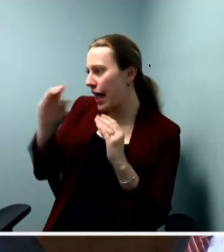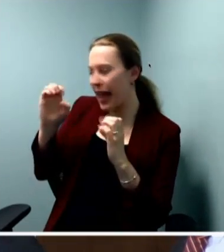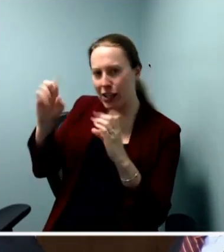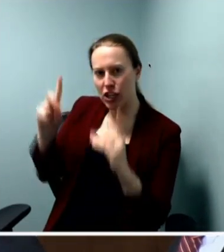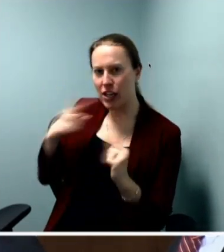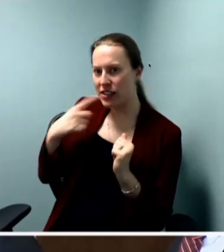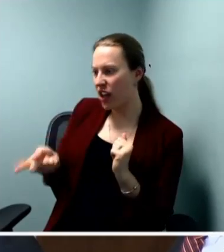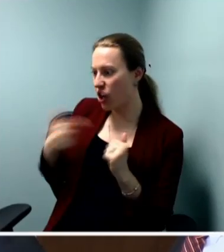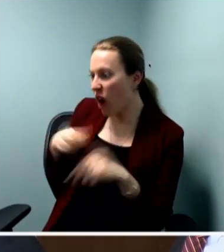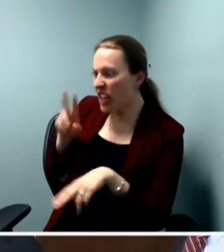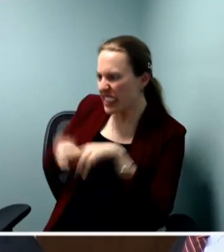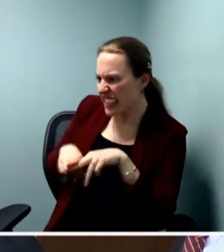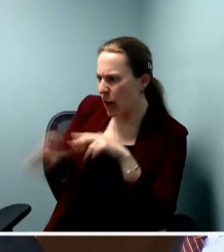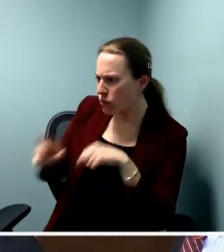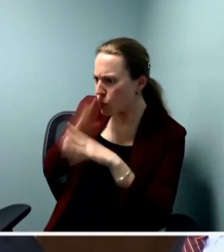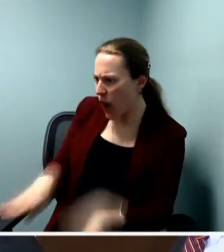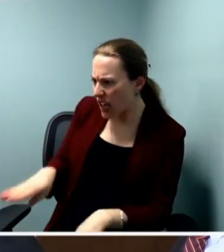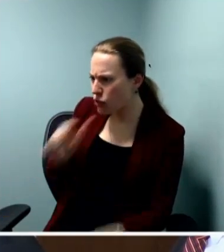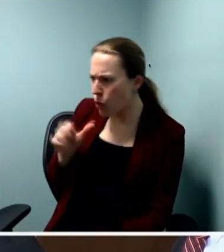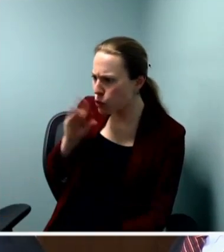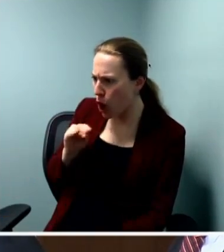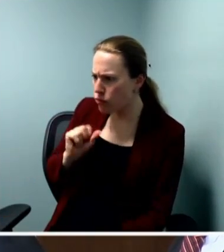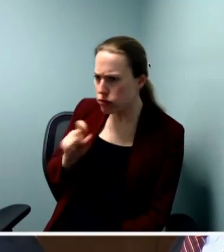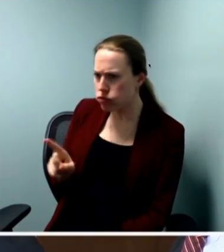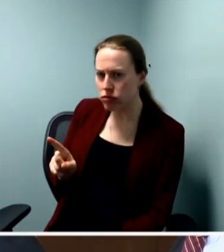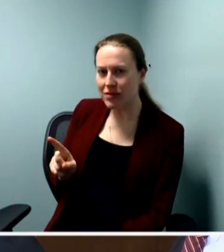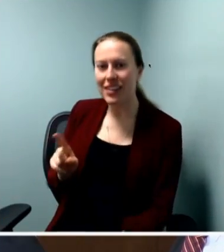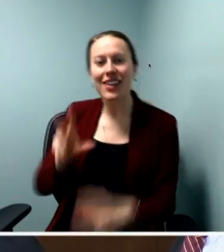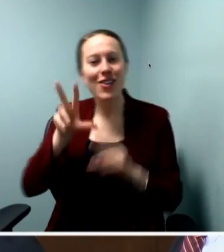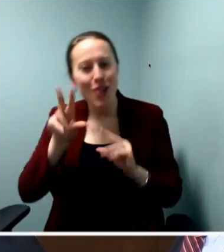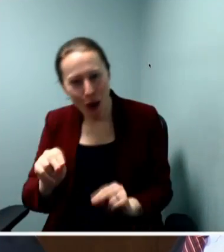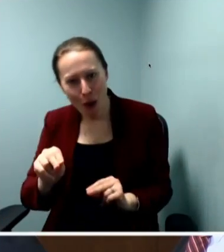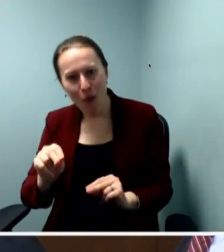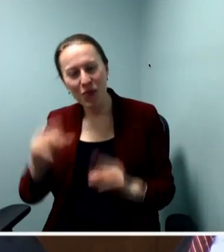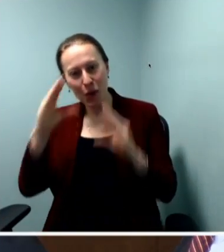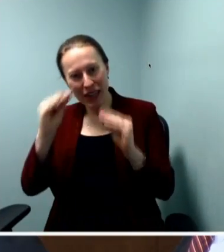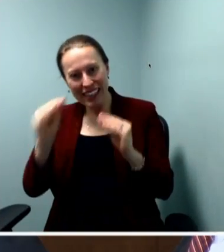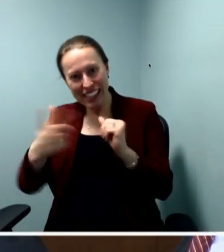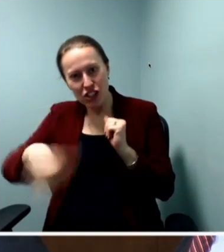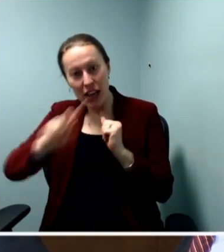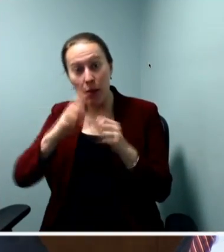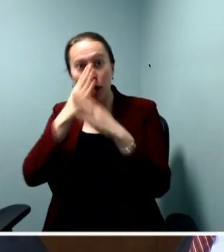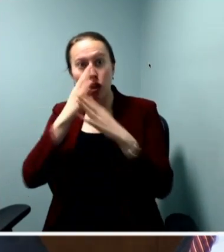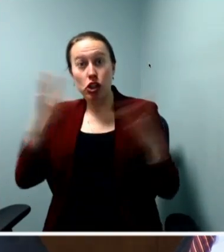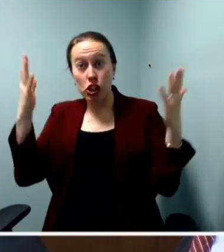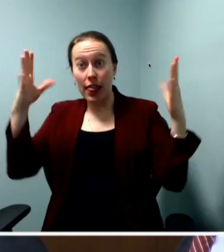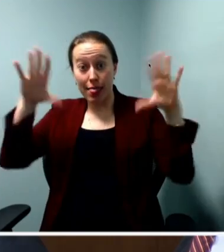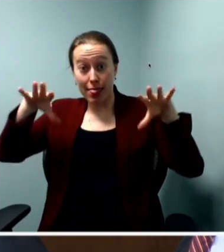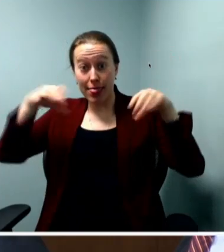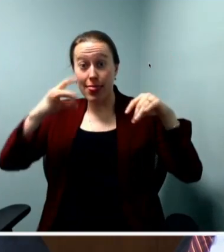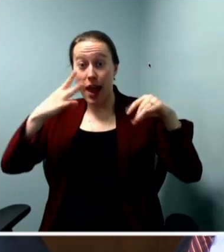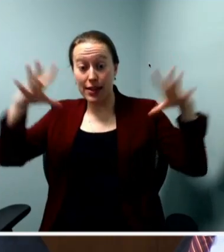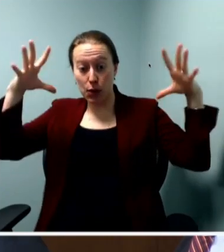"Don't laugh." Because that's what we teach people to do in these darkened spaces and theaters, is to be quiet and pay attention.